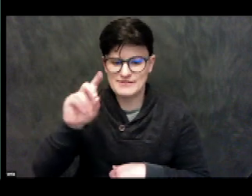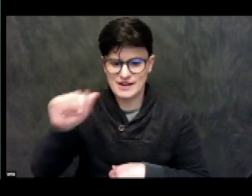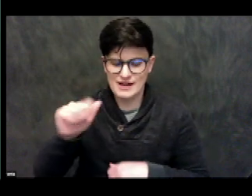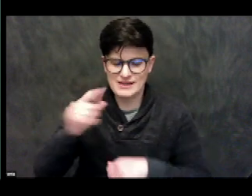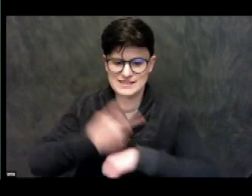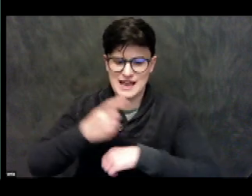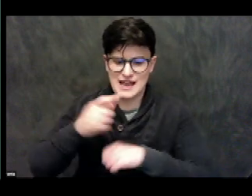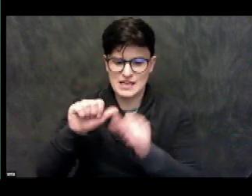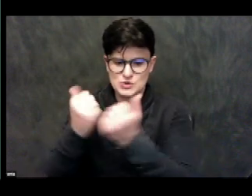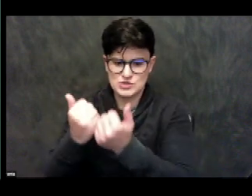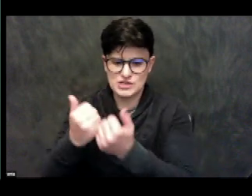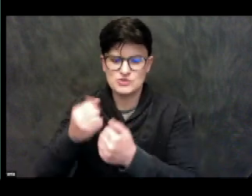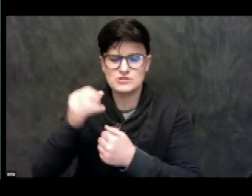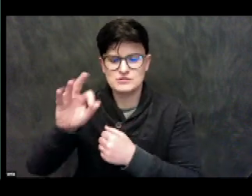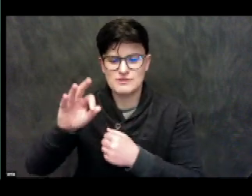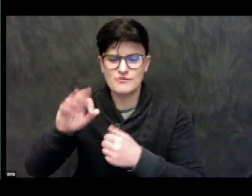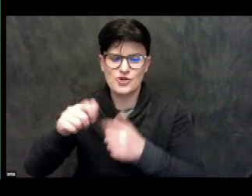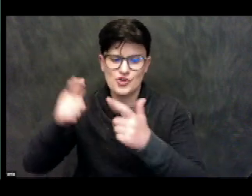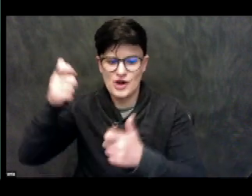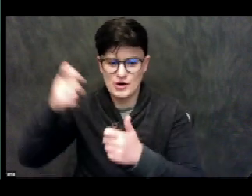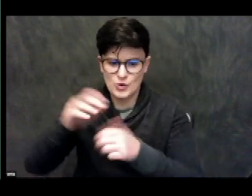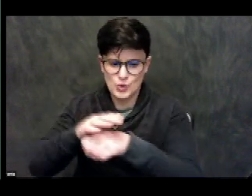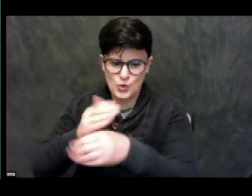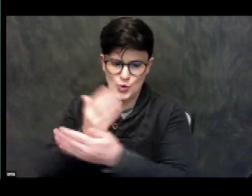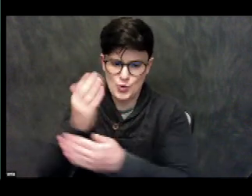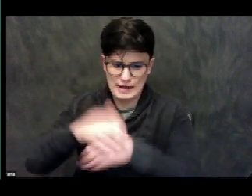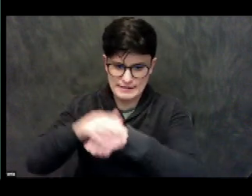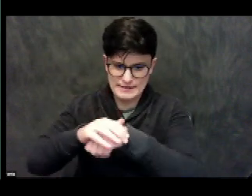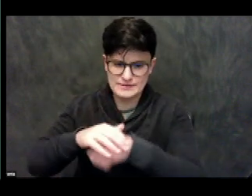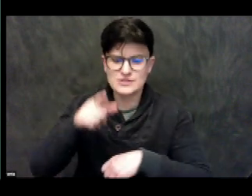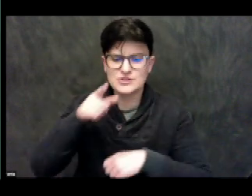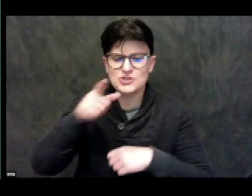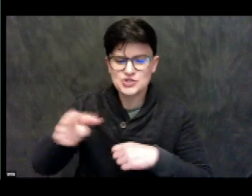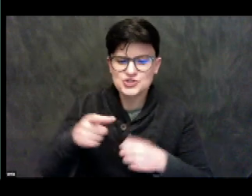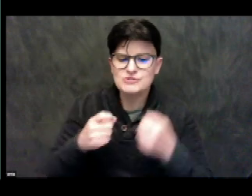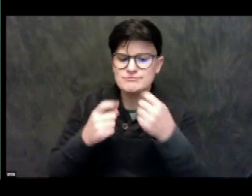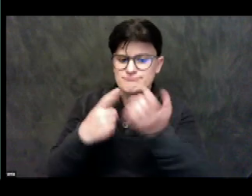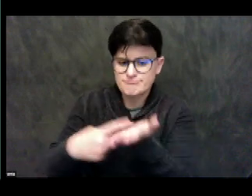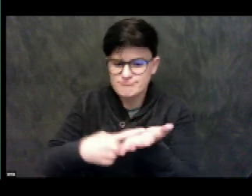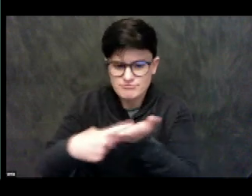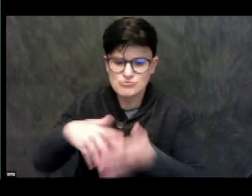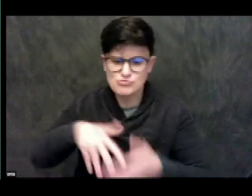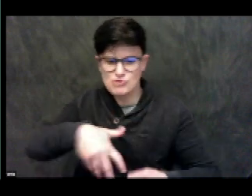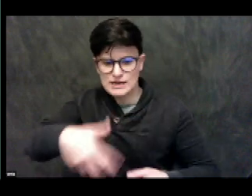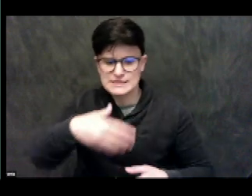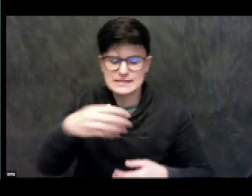Strong advocate for all her patients. Dr. Leftwich continues to work towards safer, more equitable, and overall improved care